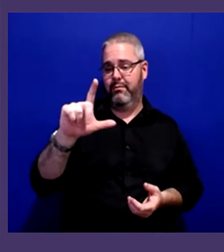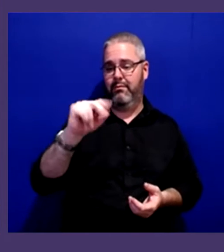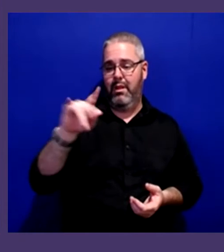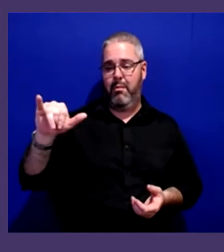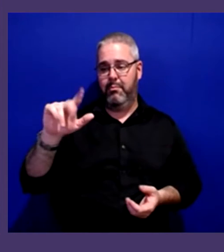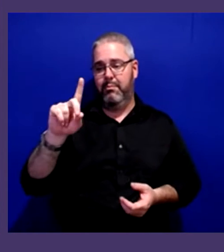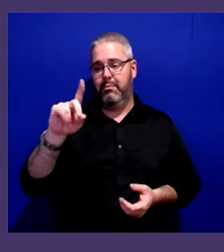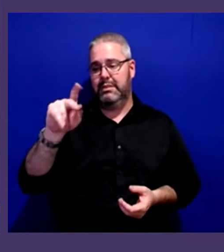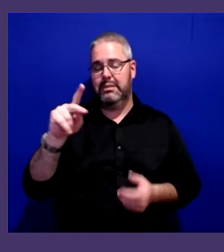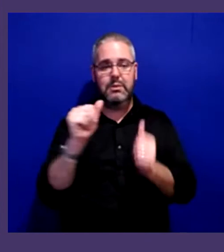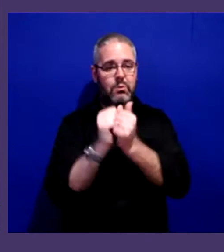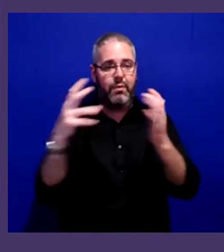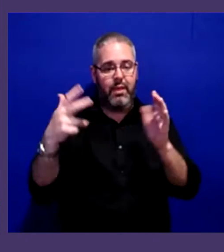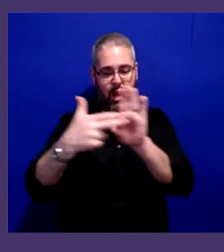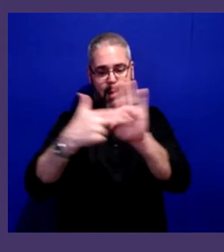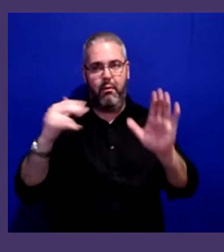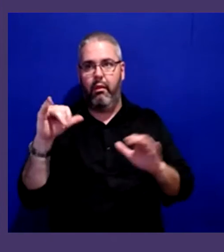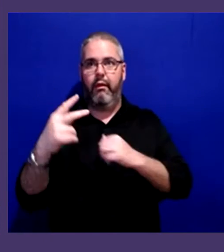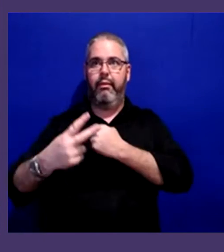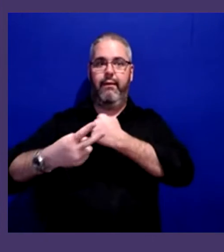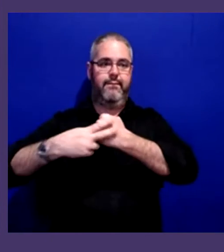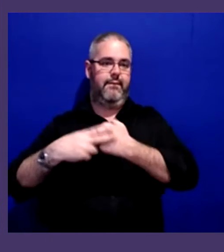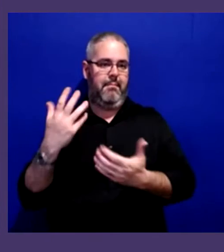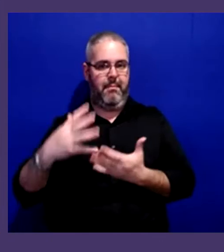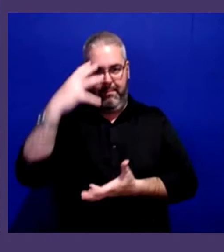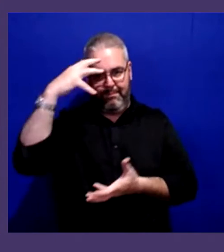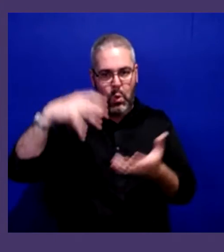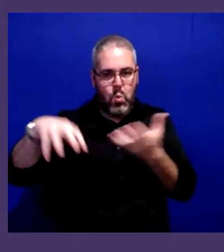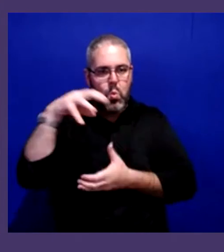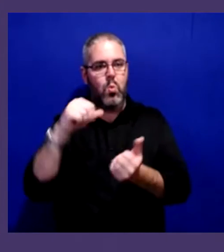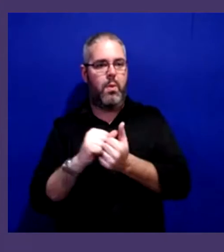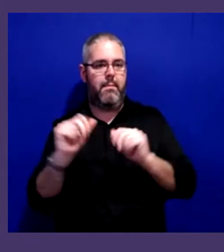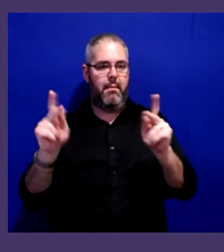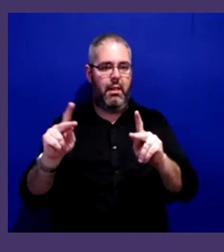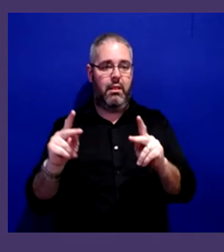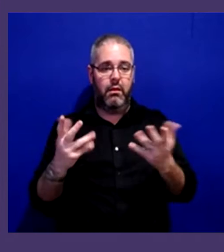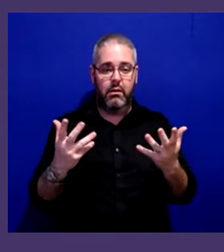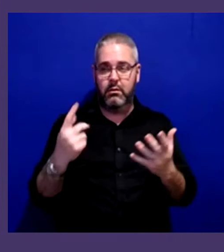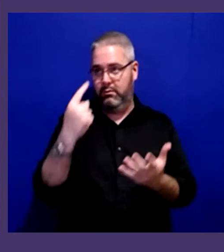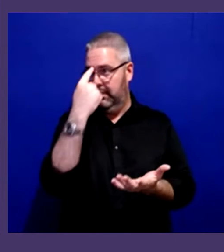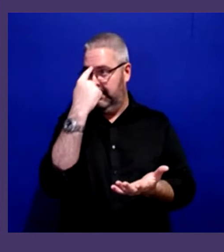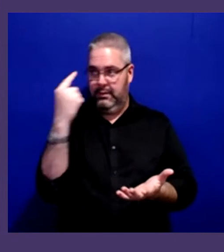"Save" might be confusing to people, so keeping that in mind is super important.